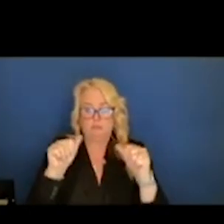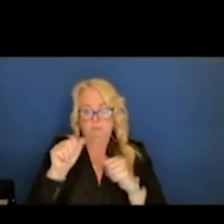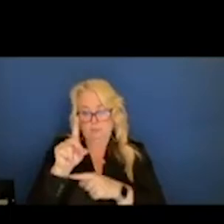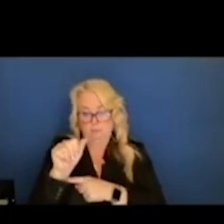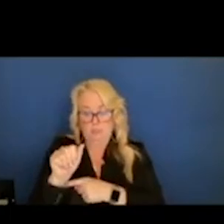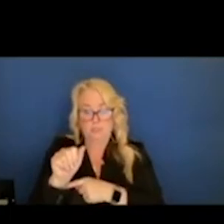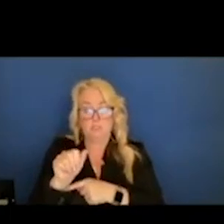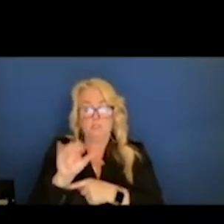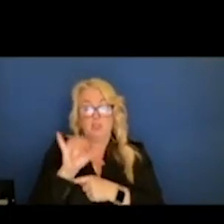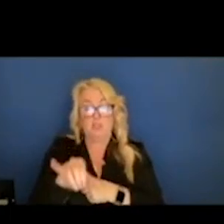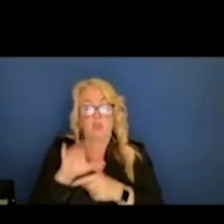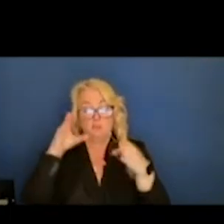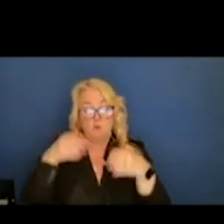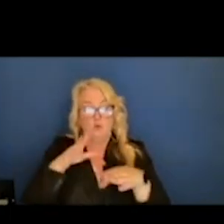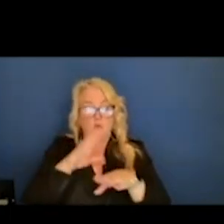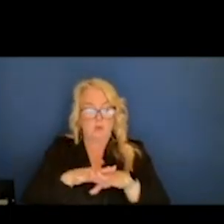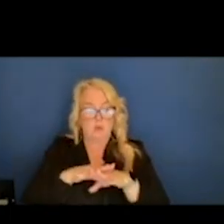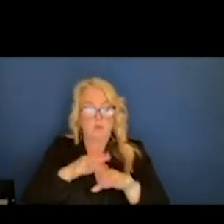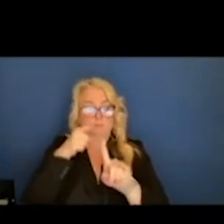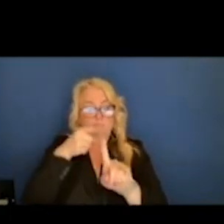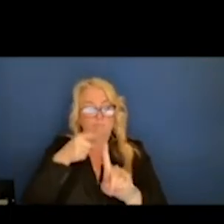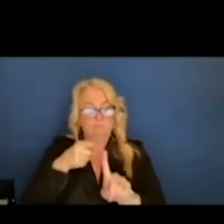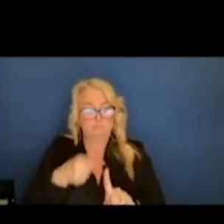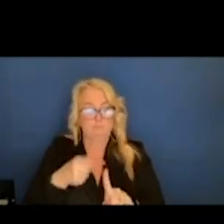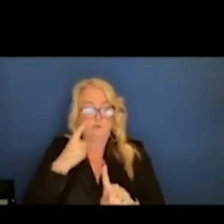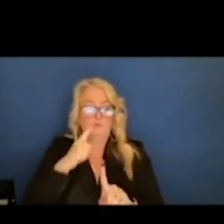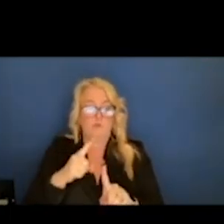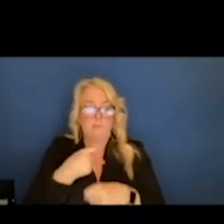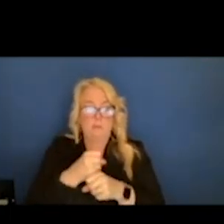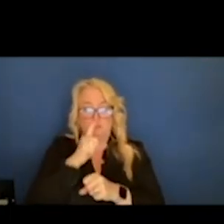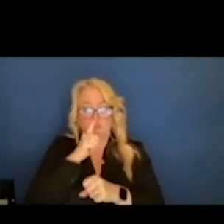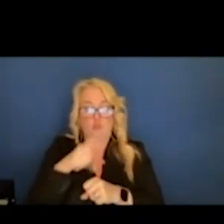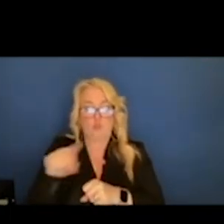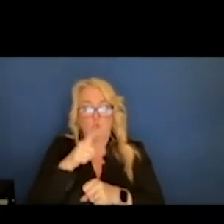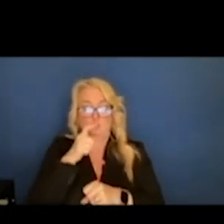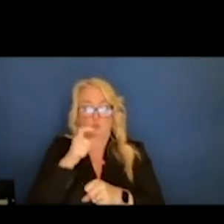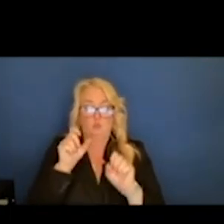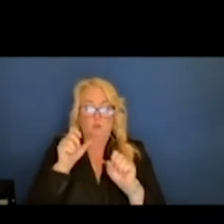projects funded by DIF focused on initiatives ensuring individuals with disabilities could